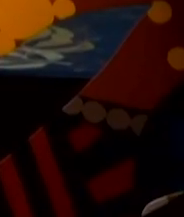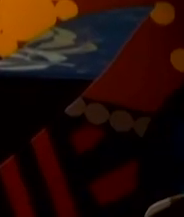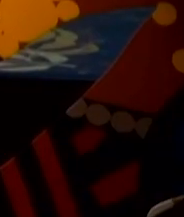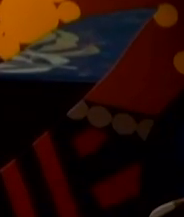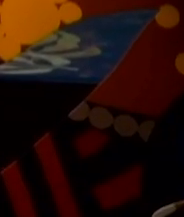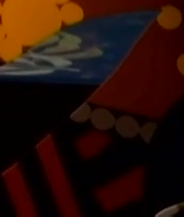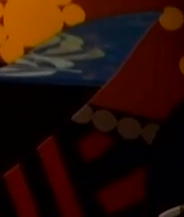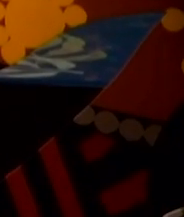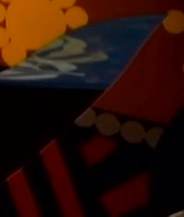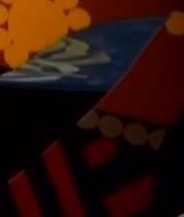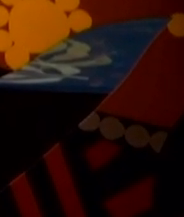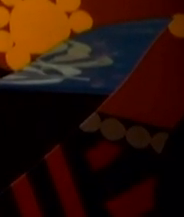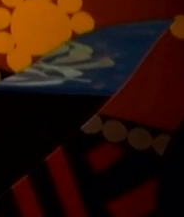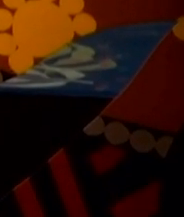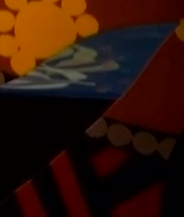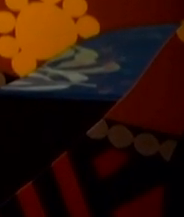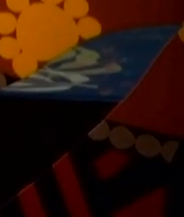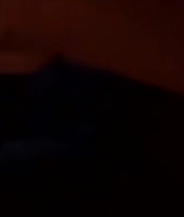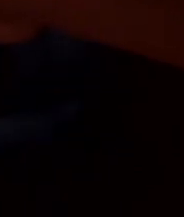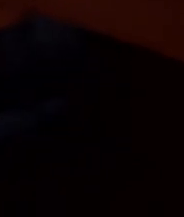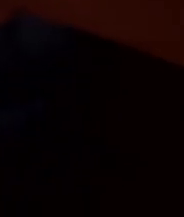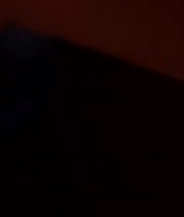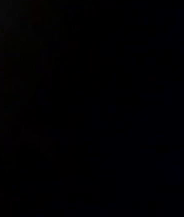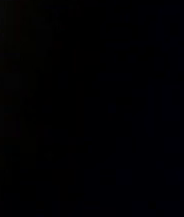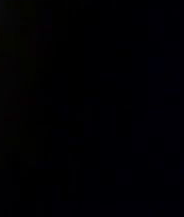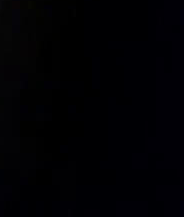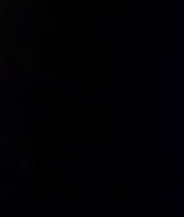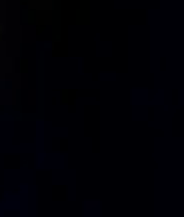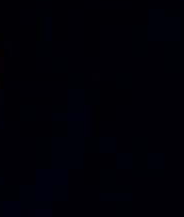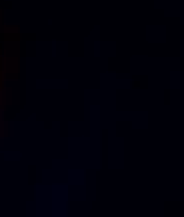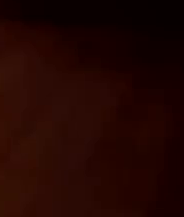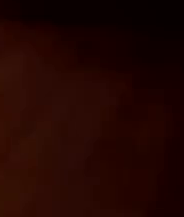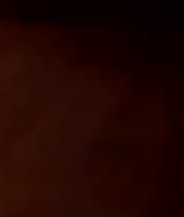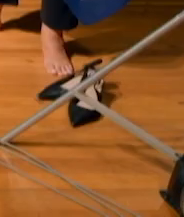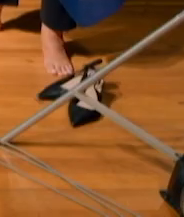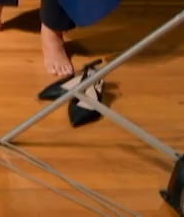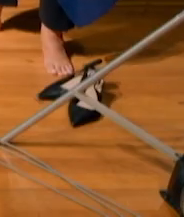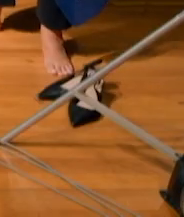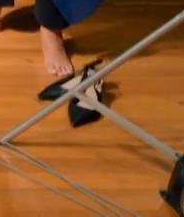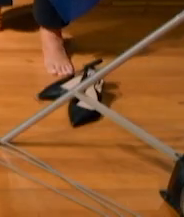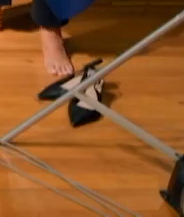It's a privilege, a responsibility to do that to the best of my ability every single day.